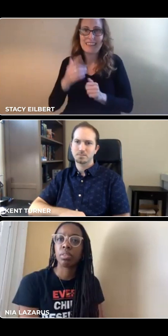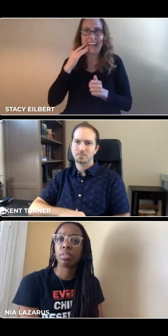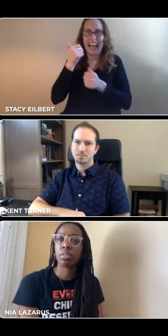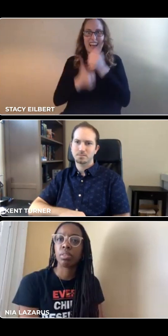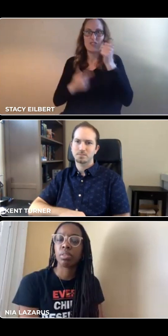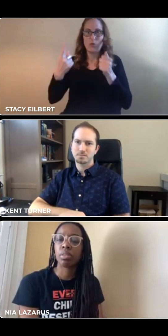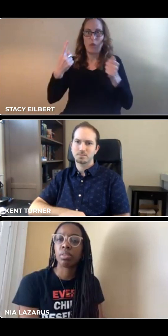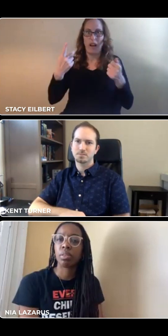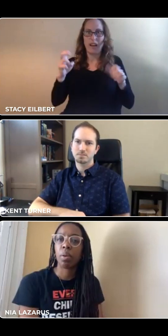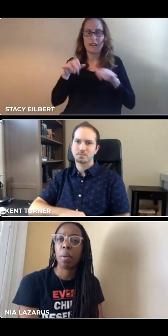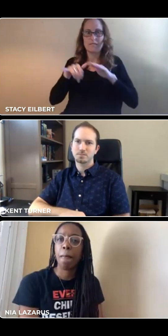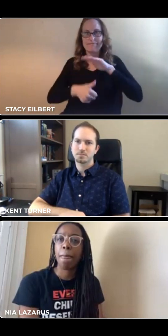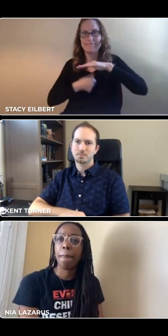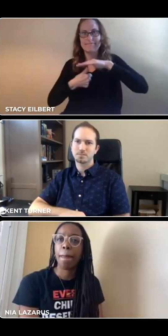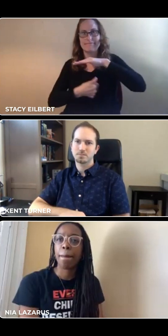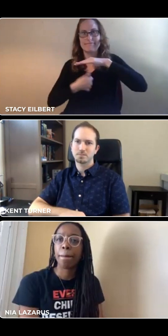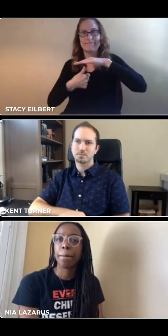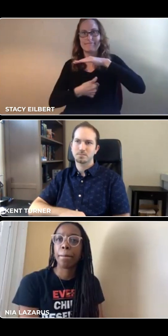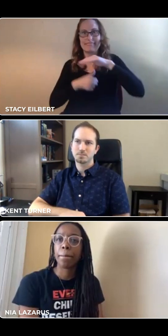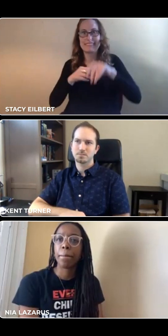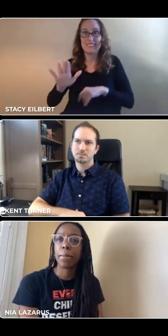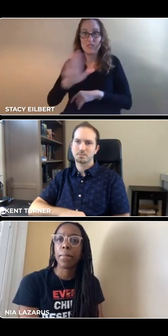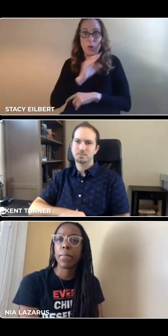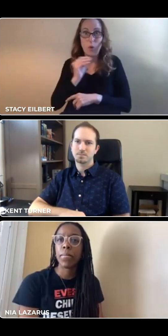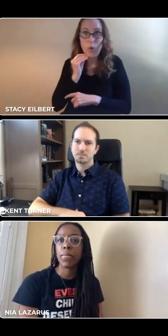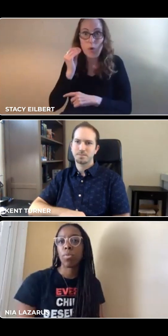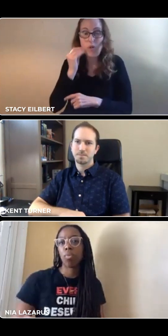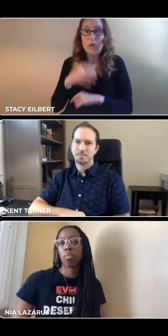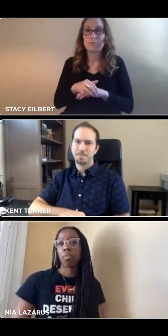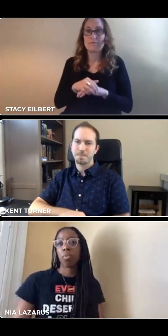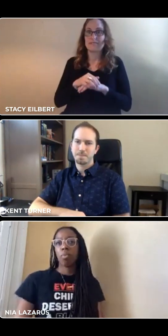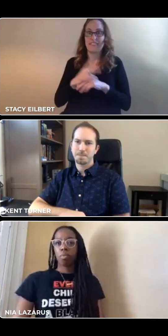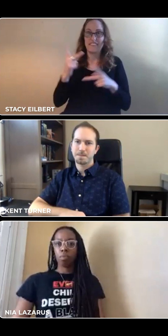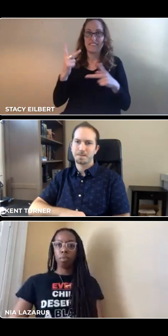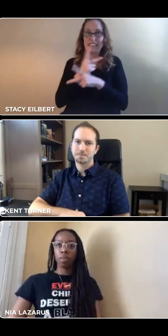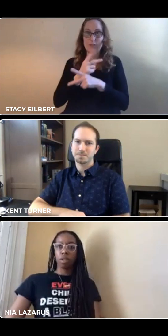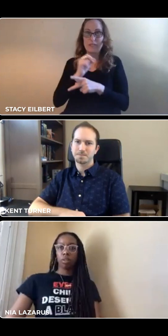This first question I chose as #1 because I feel it's the most important question.